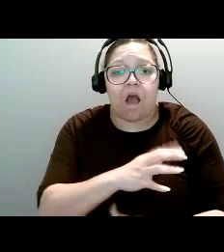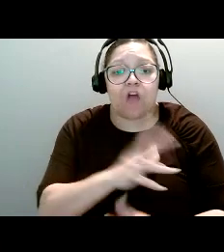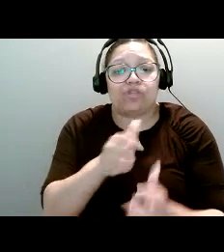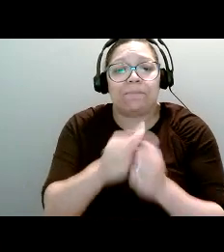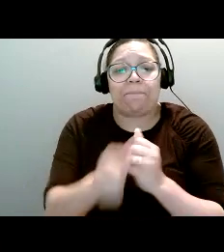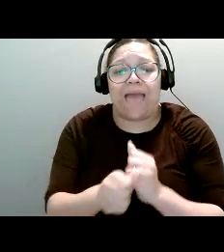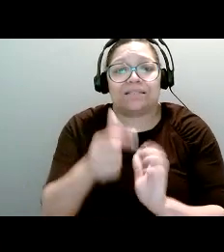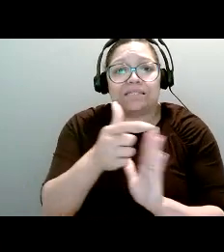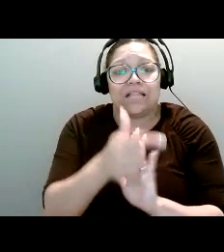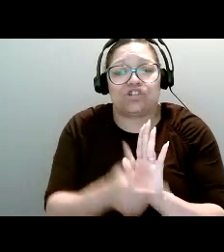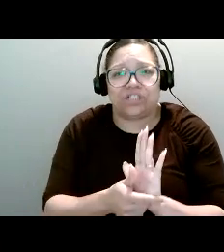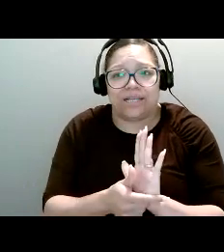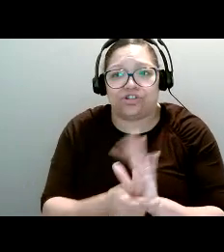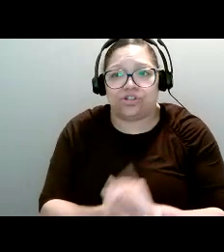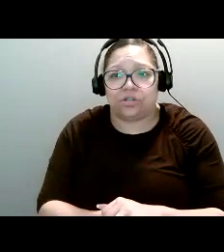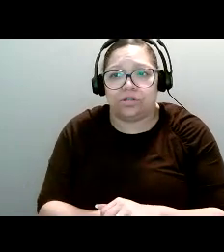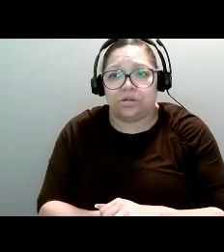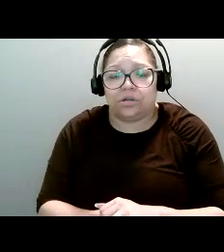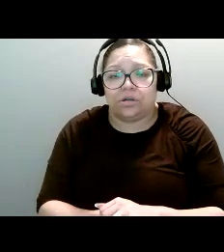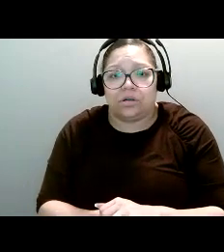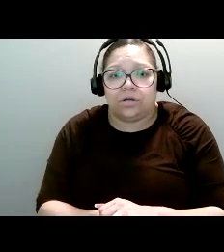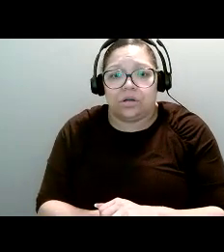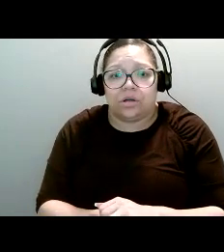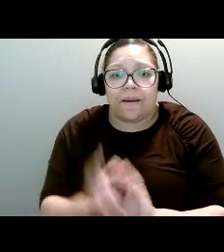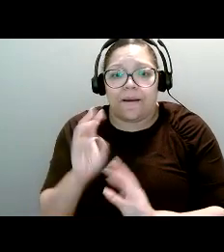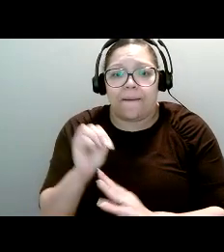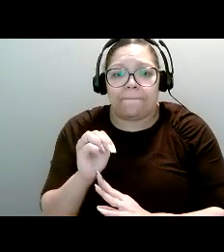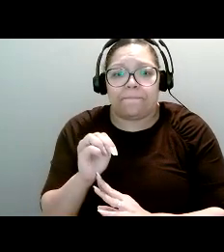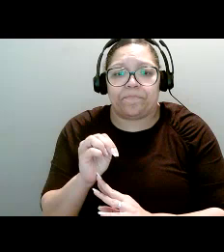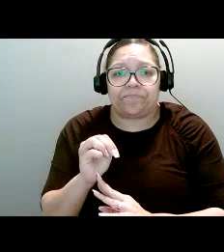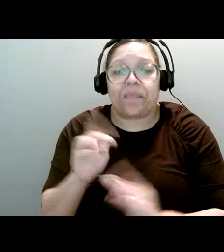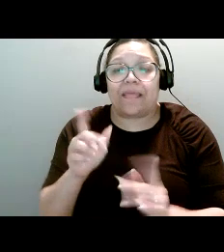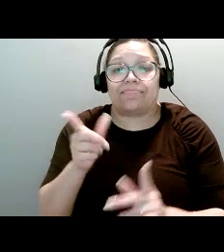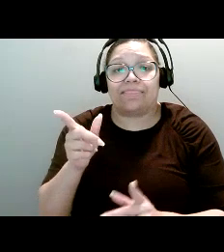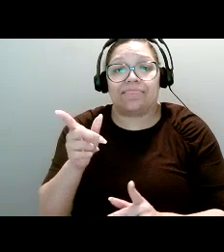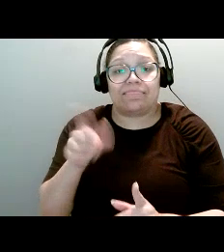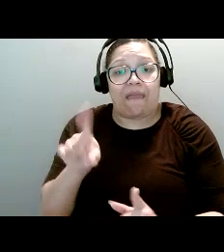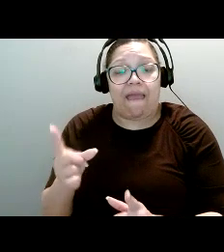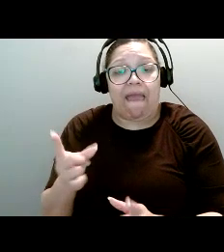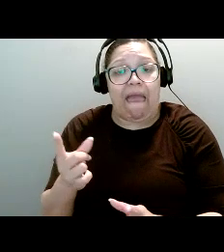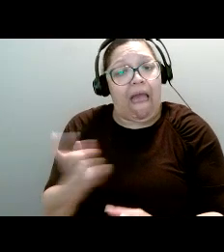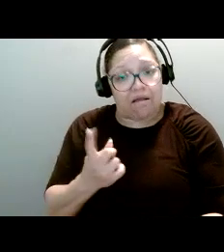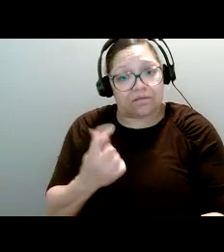to look at areas in Virginia, including the cities of Chesapeake,